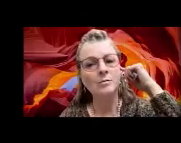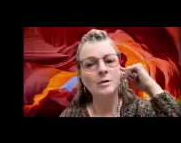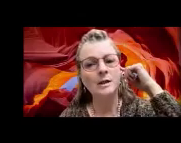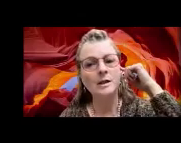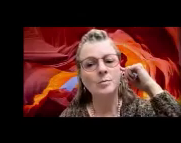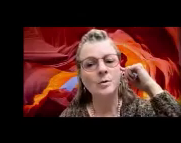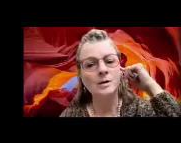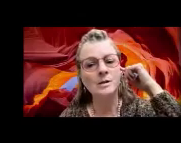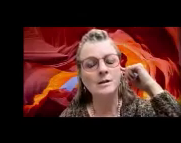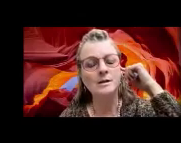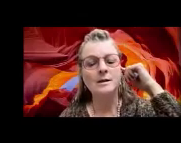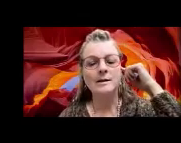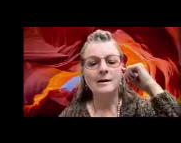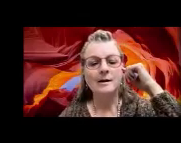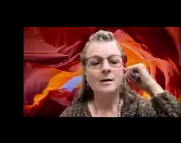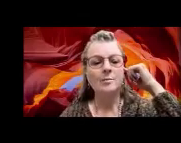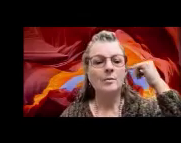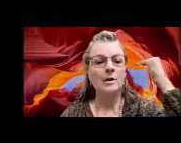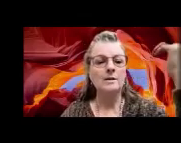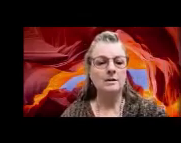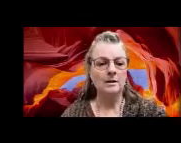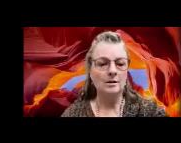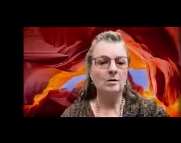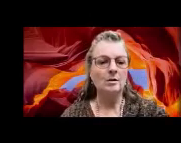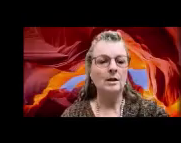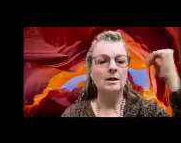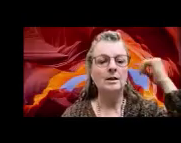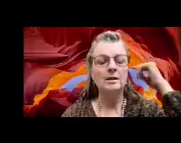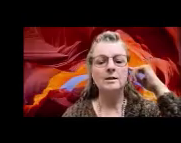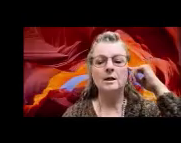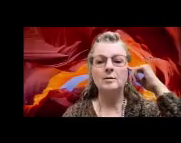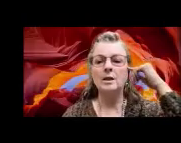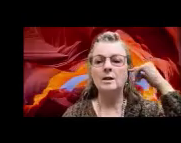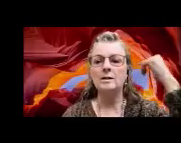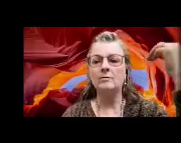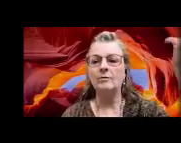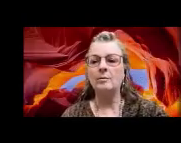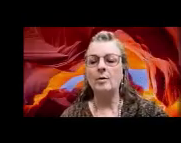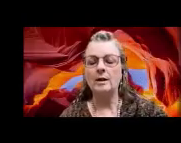really important is is noted in this study, because self report